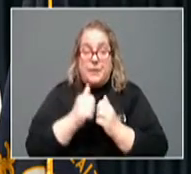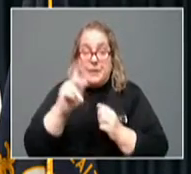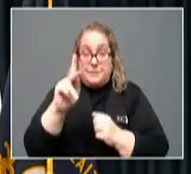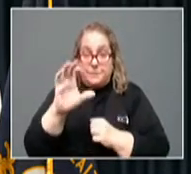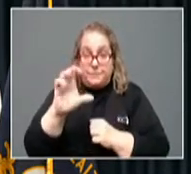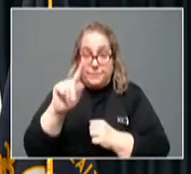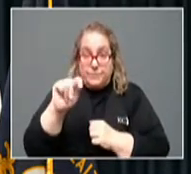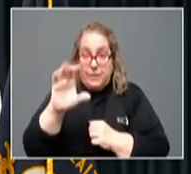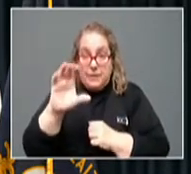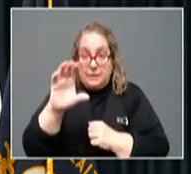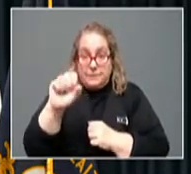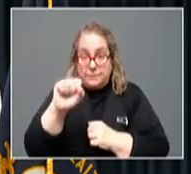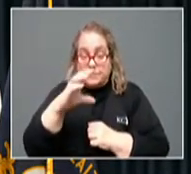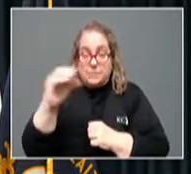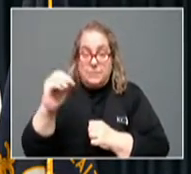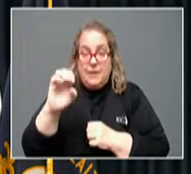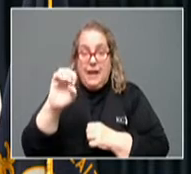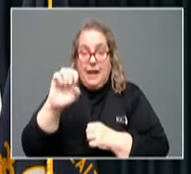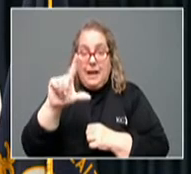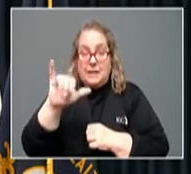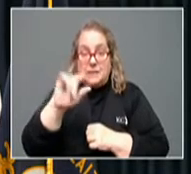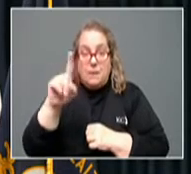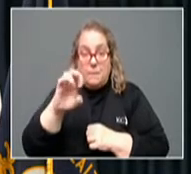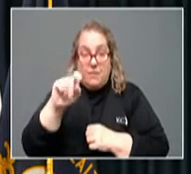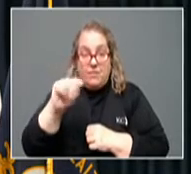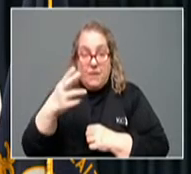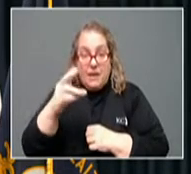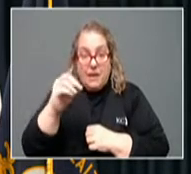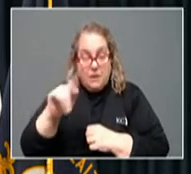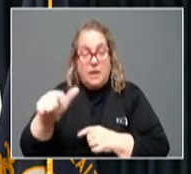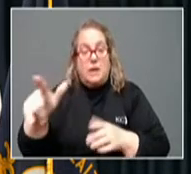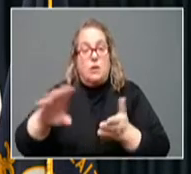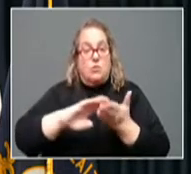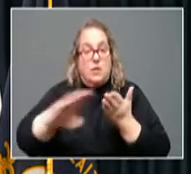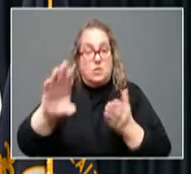Technical College released an RFP seeking professional design and